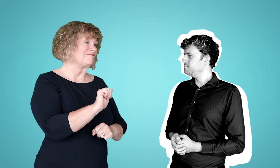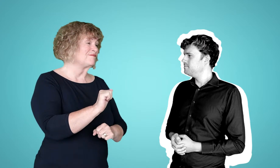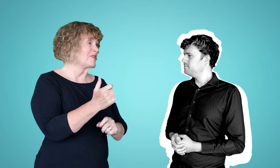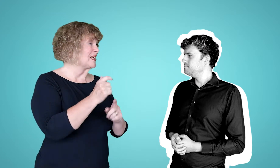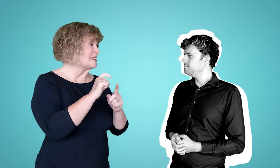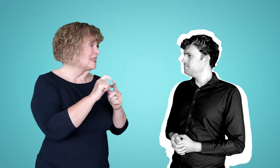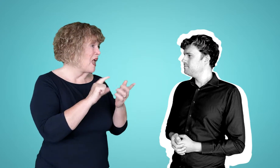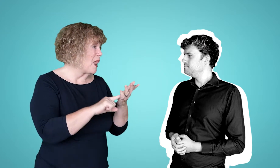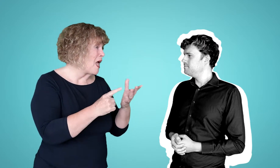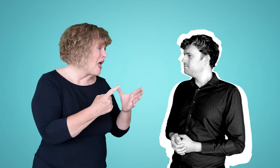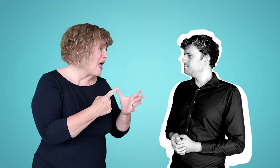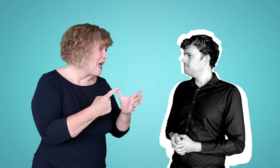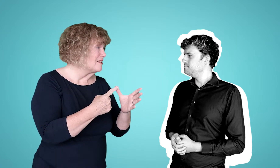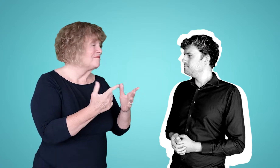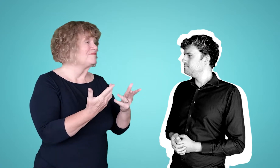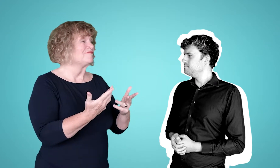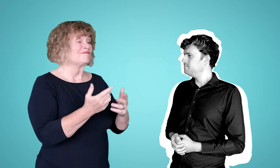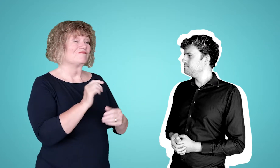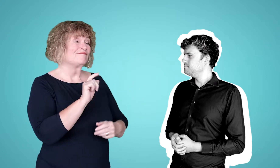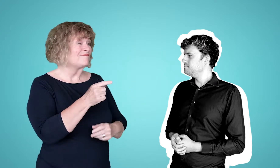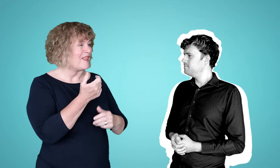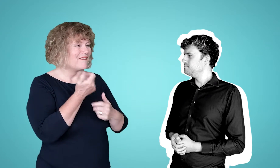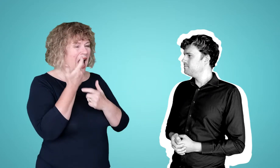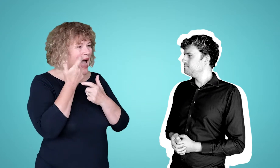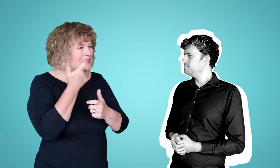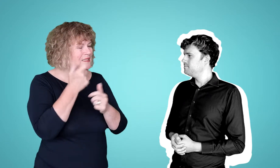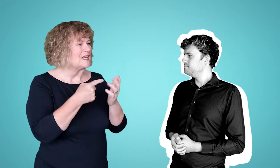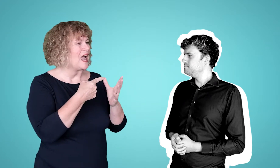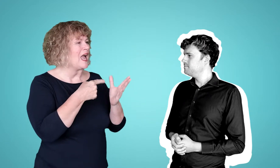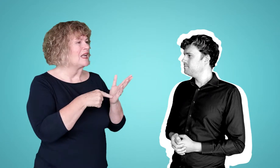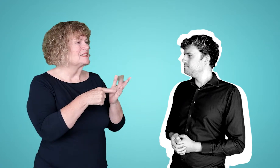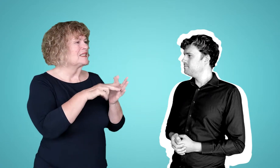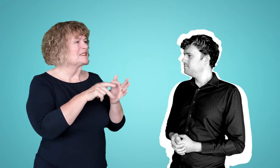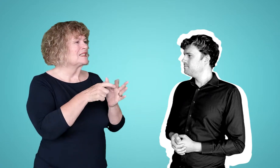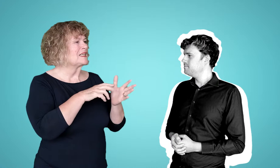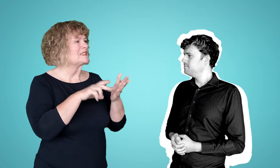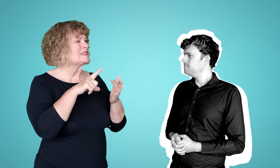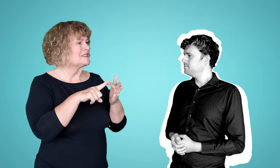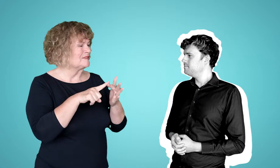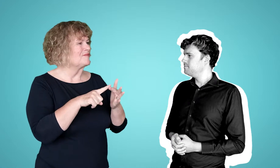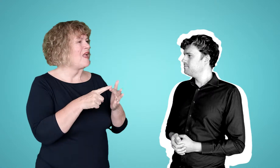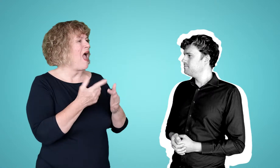Disability Living Allowance.